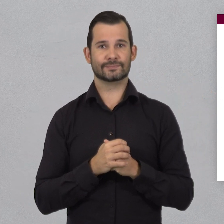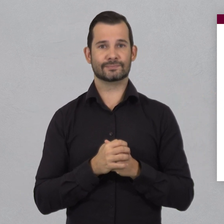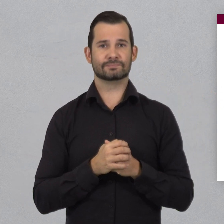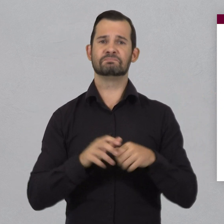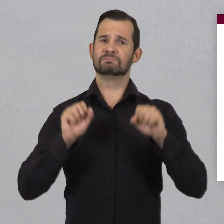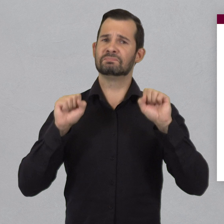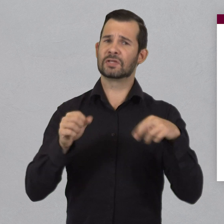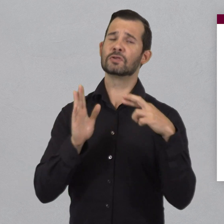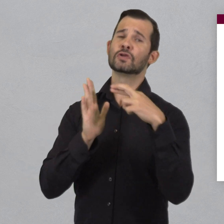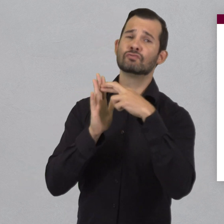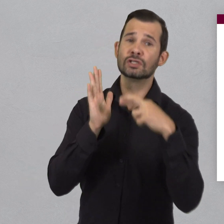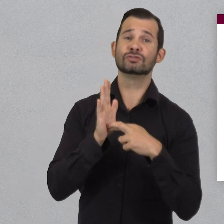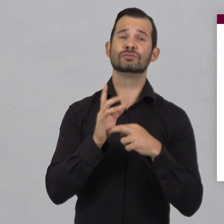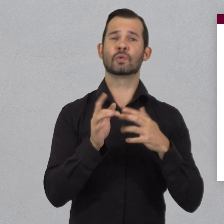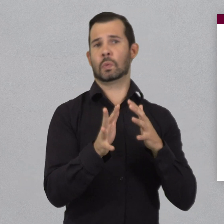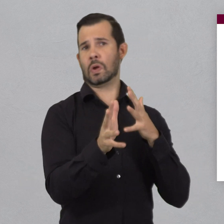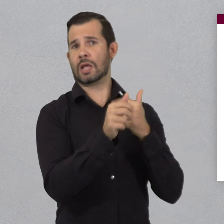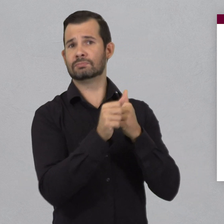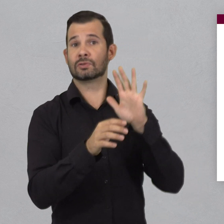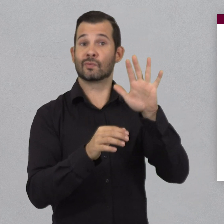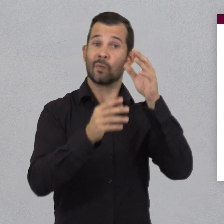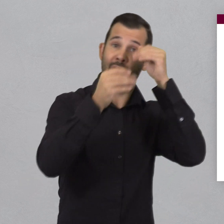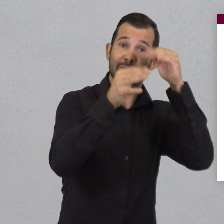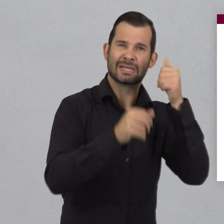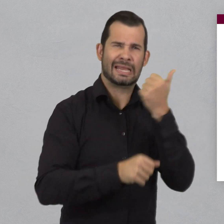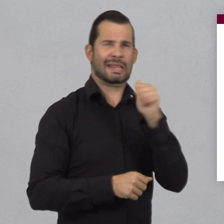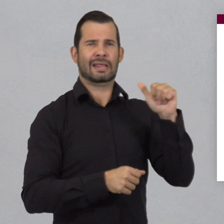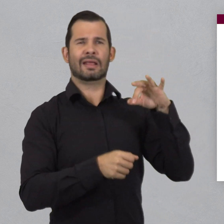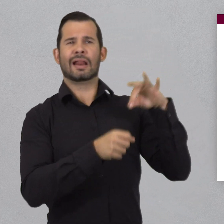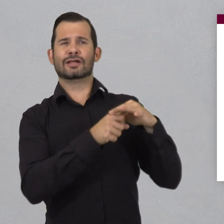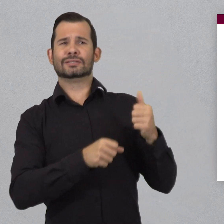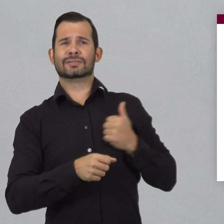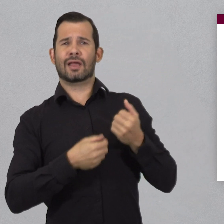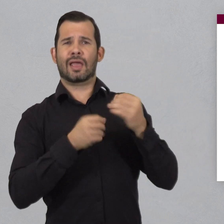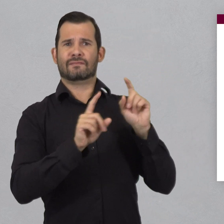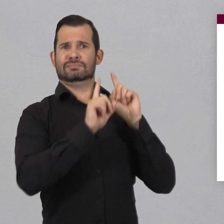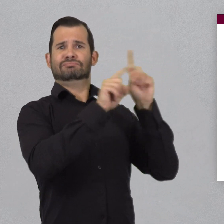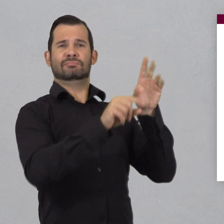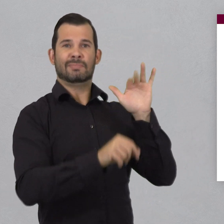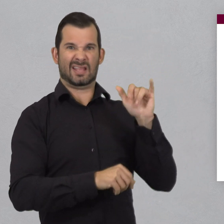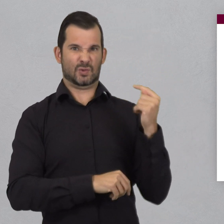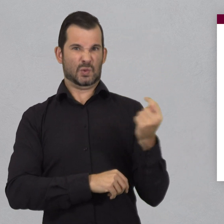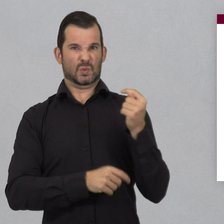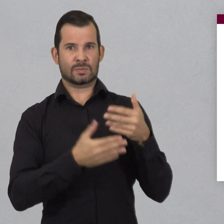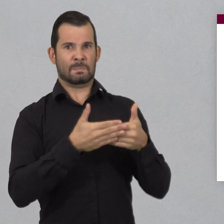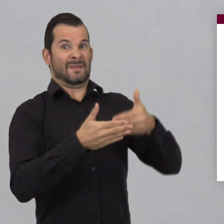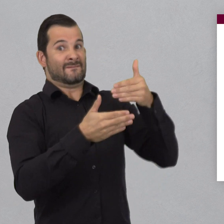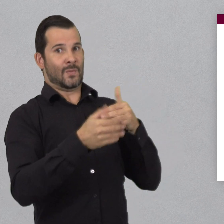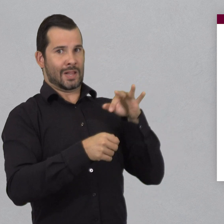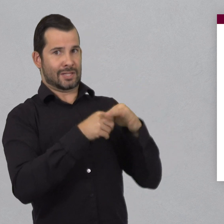You can register or update your information at any Elections Canada office by the Tuesday before